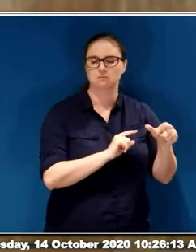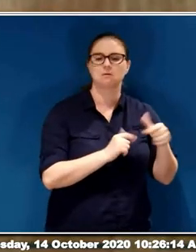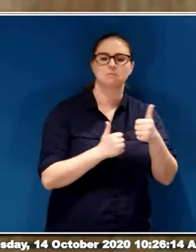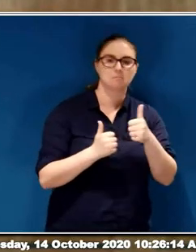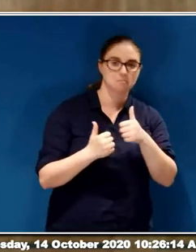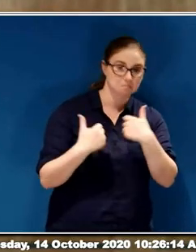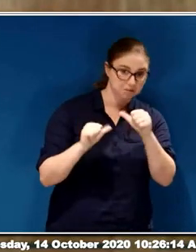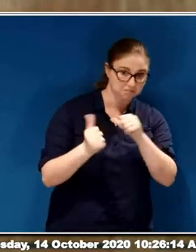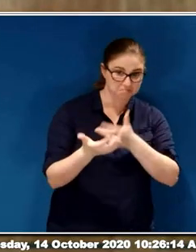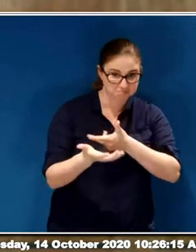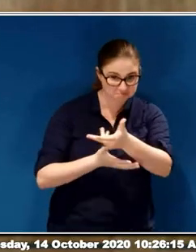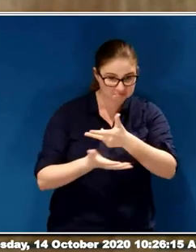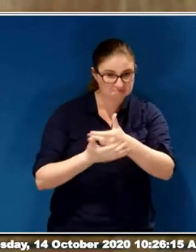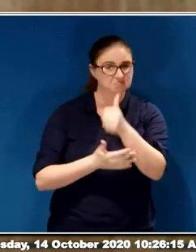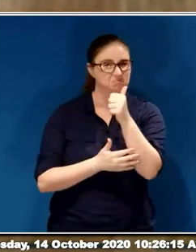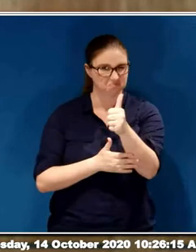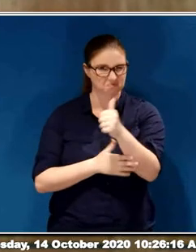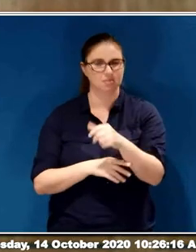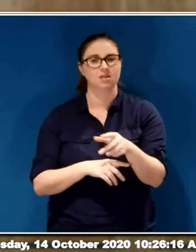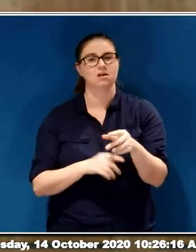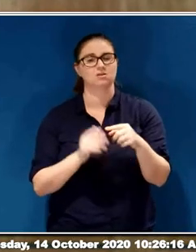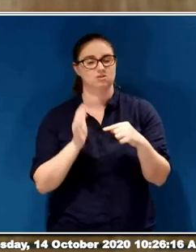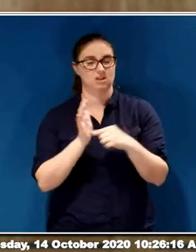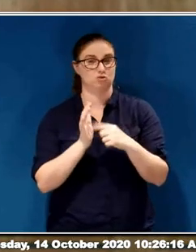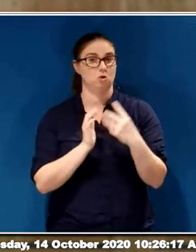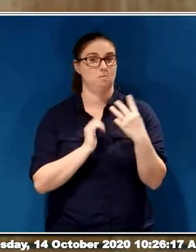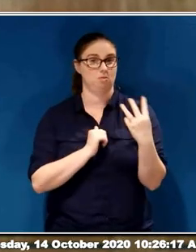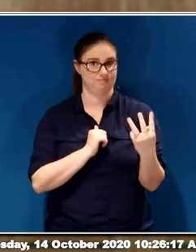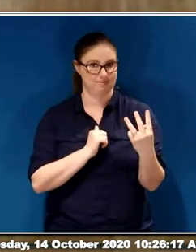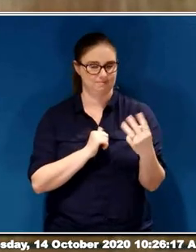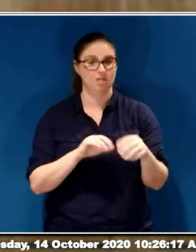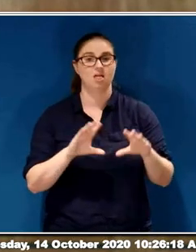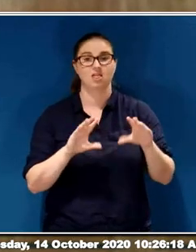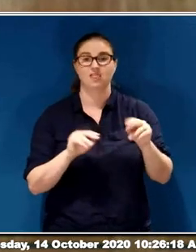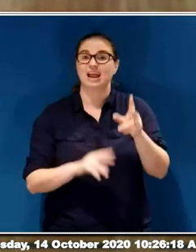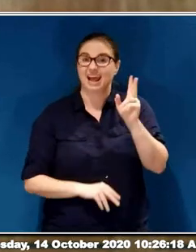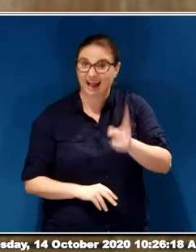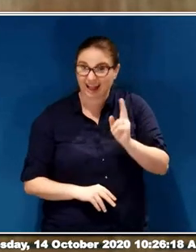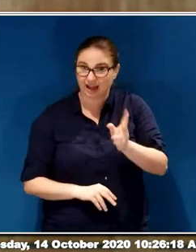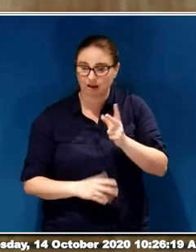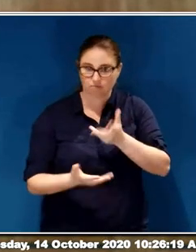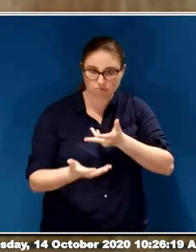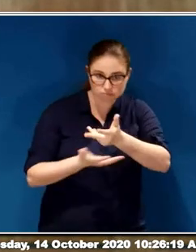I had had discussions with Kobe as to whether he felt that he was able to